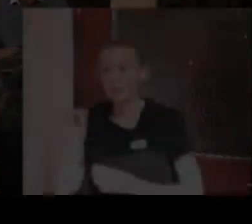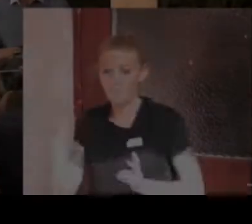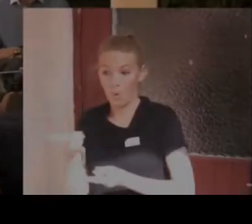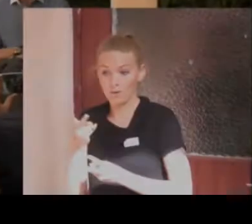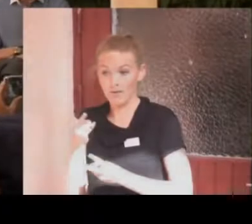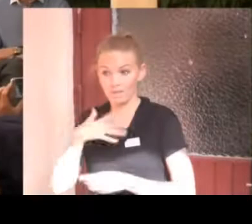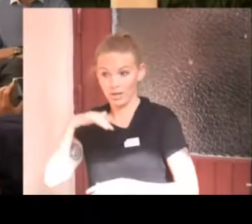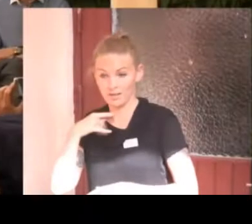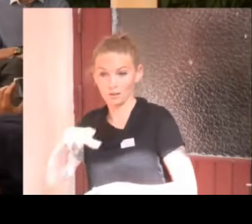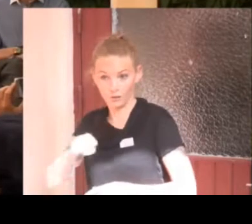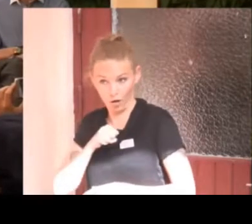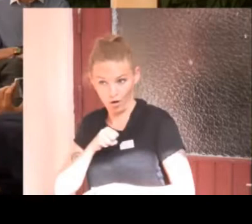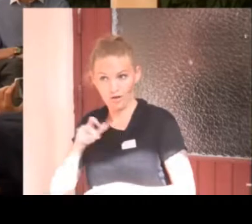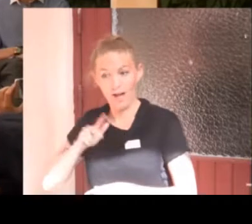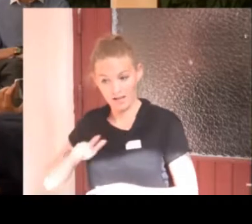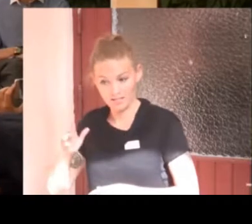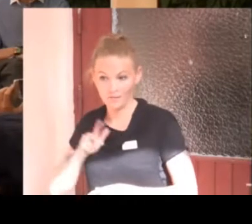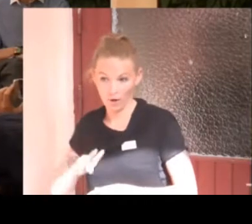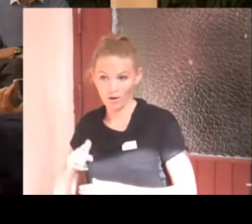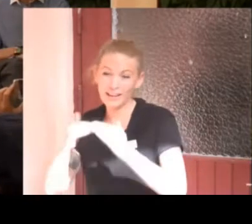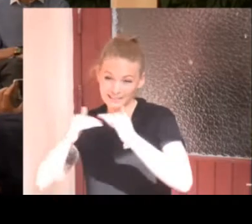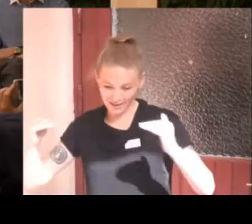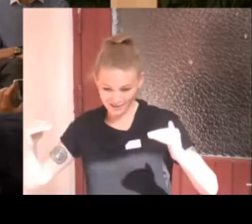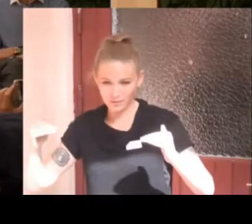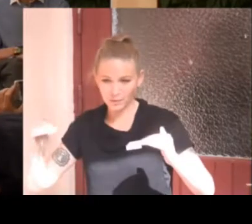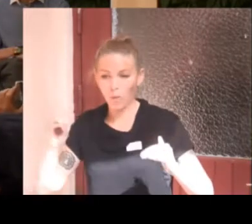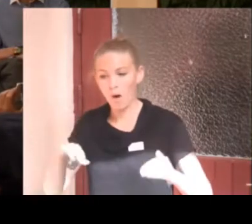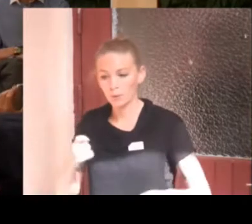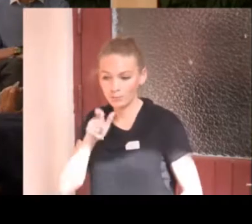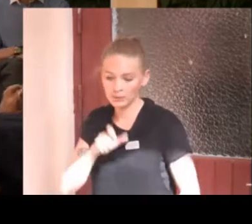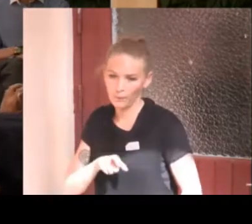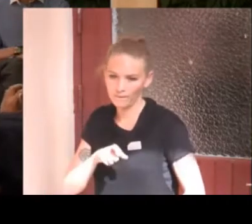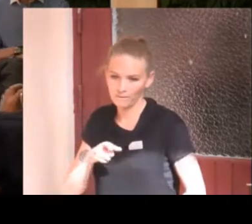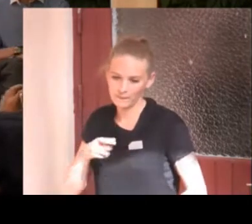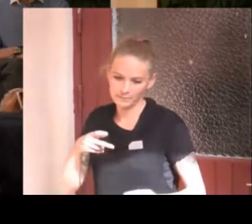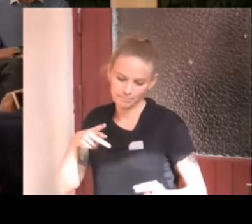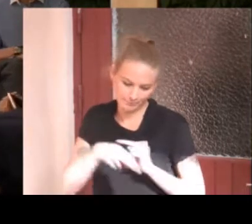We were part of the political week in Almedalen. We arranged 4 different seminars.